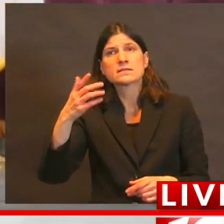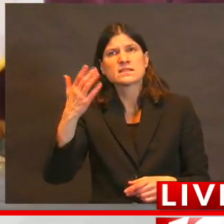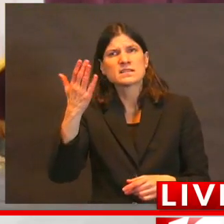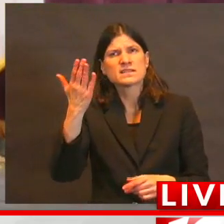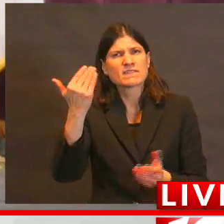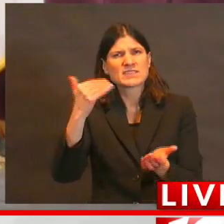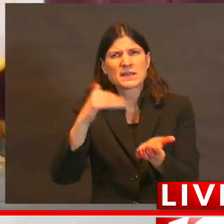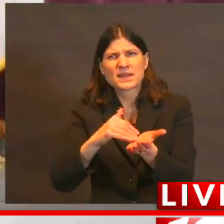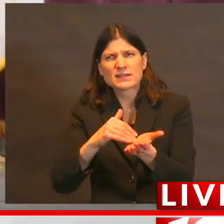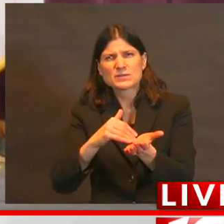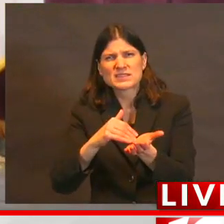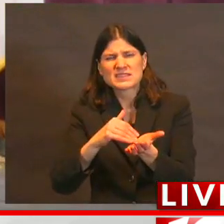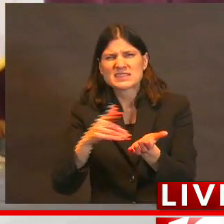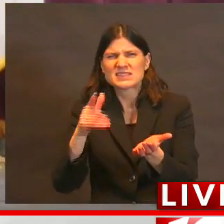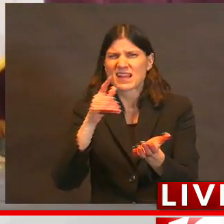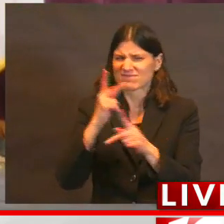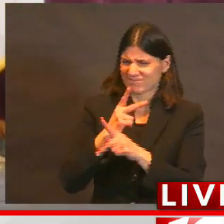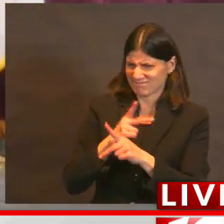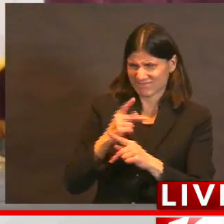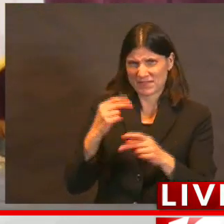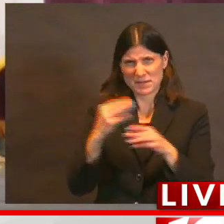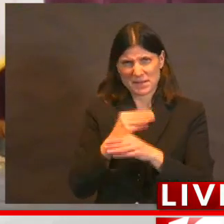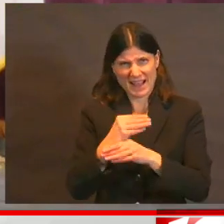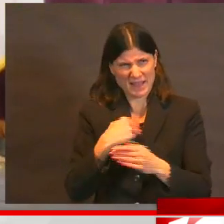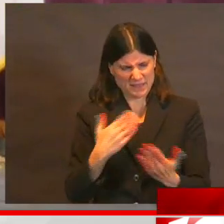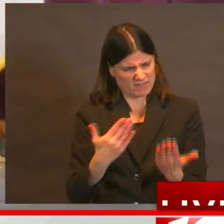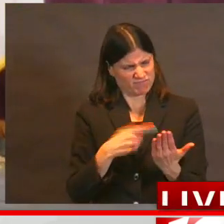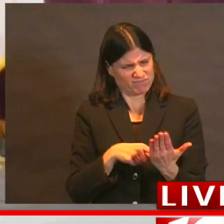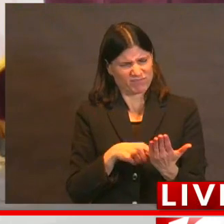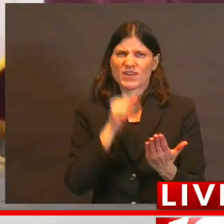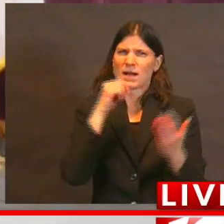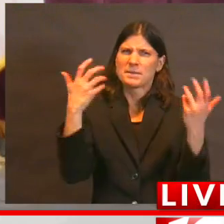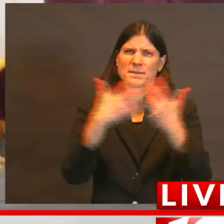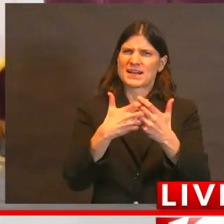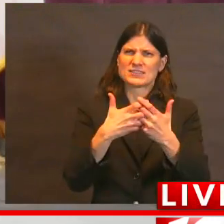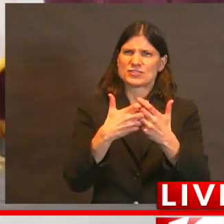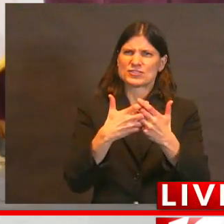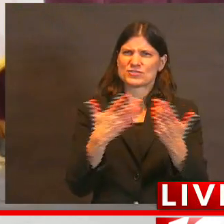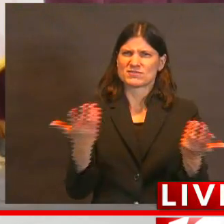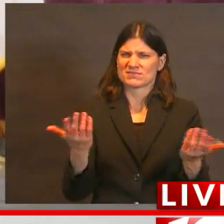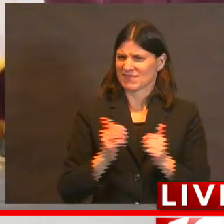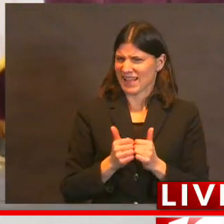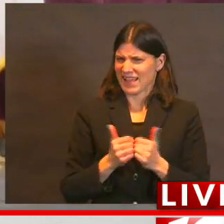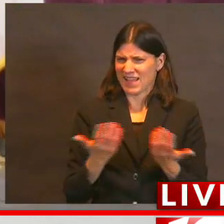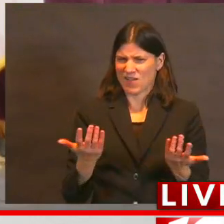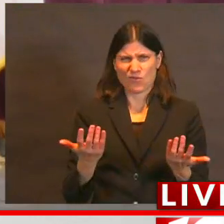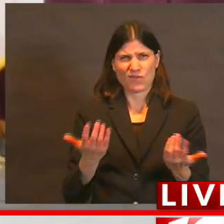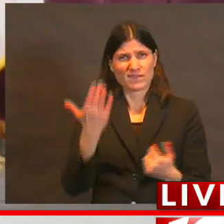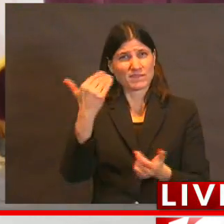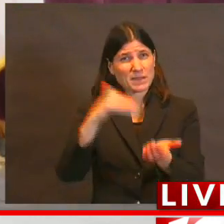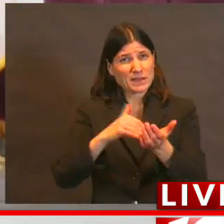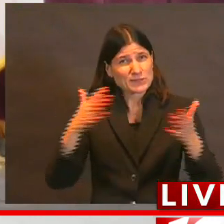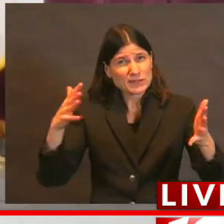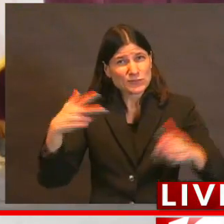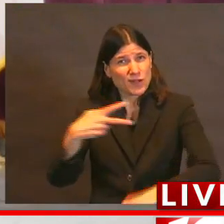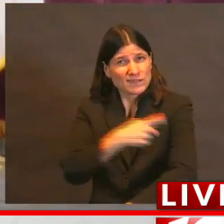DIRECTED TO THE PHARMACIES SAID HAVING BEEN EXPECTED TO BE READY TO ADMINISTER IT ALMOST DOESN'T SEEM LIKE IT'S ADDING UP IT SEEMS LIKE